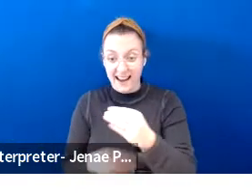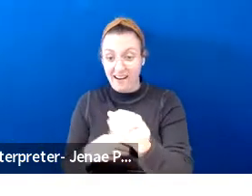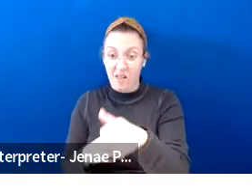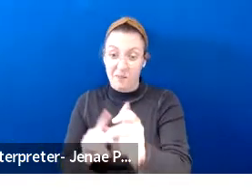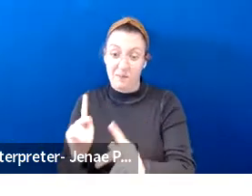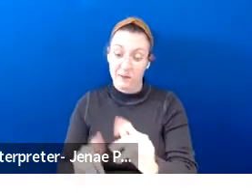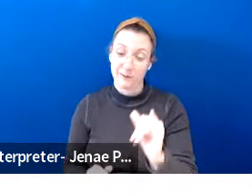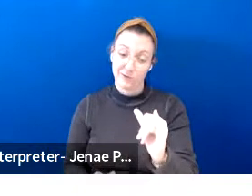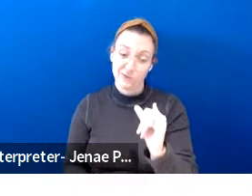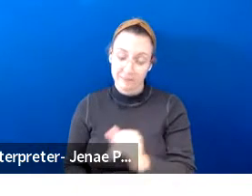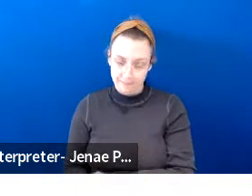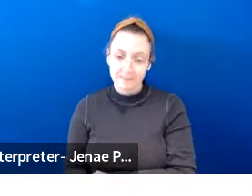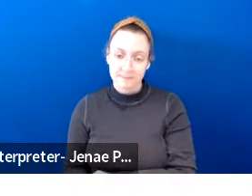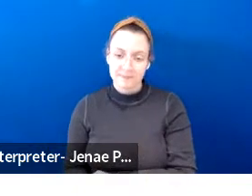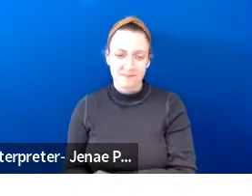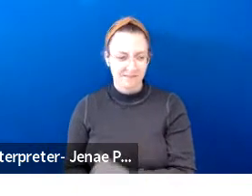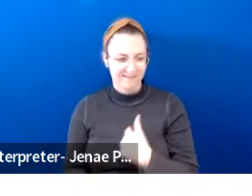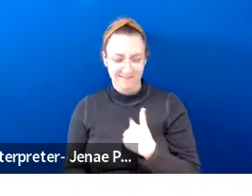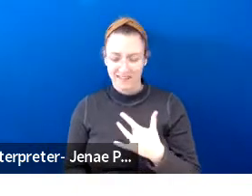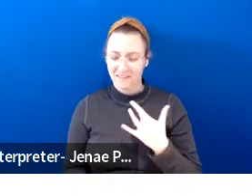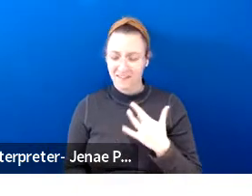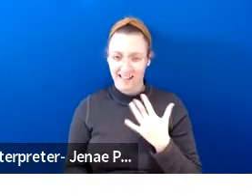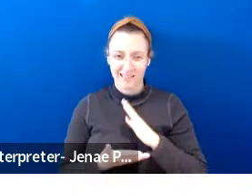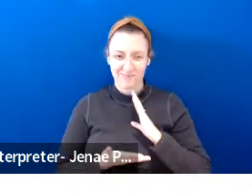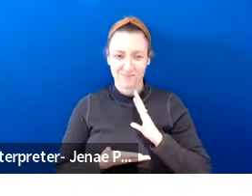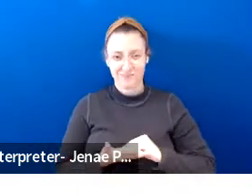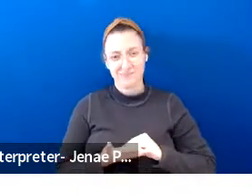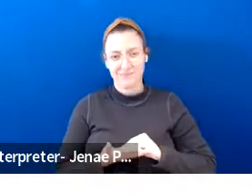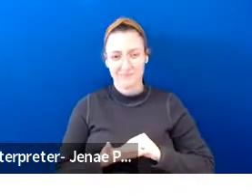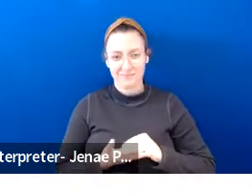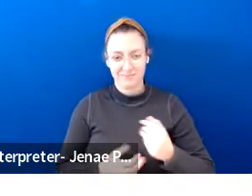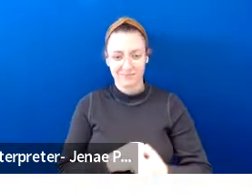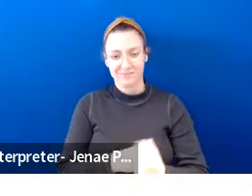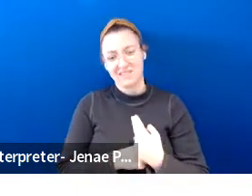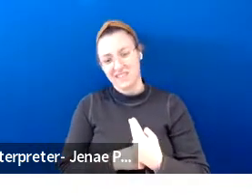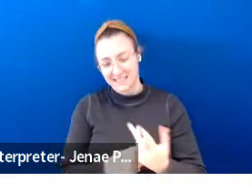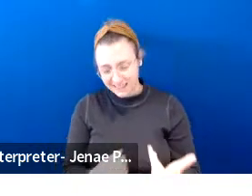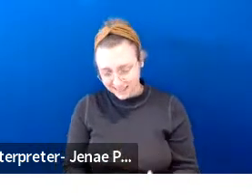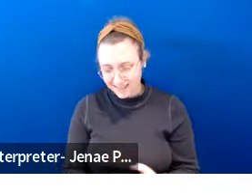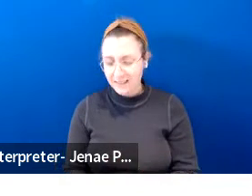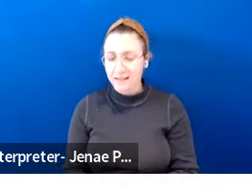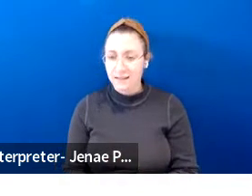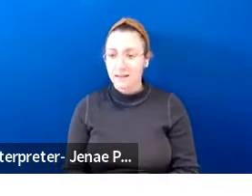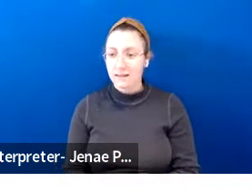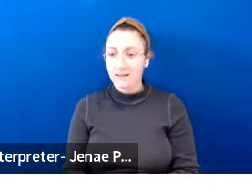And it leaves us feeling really deep seated. And I think that a lot of us coming from this pandemic,